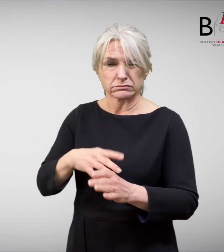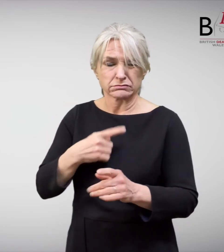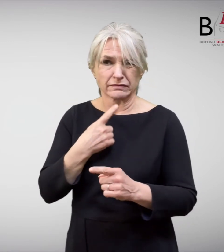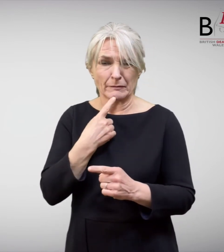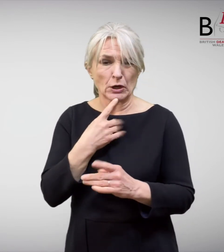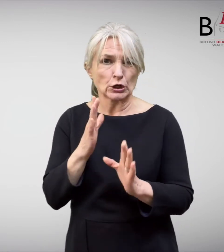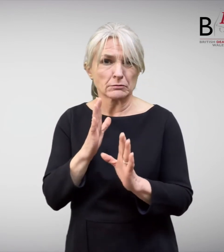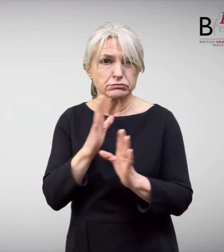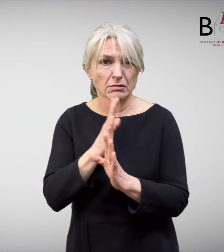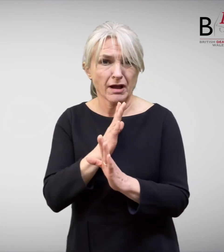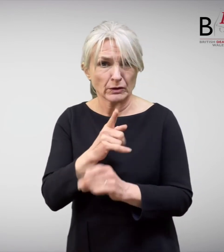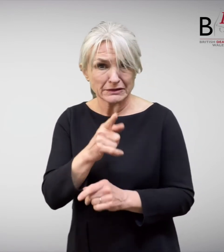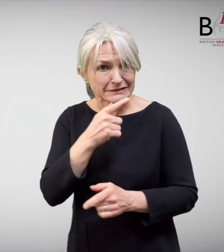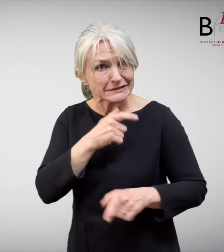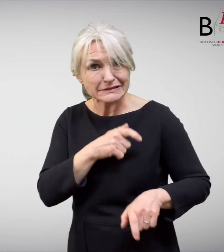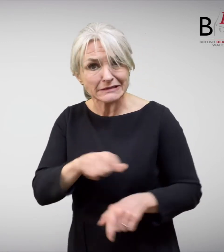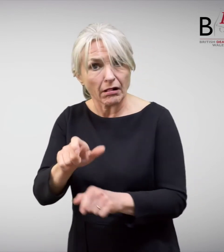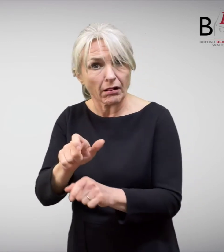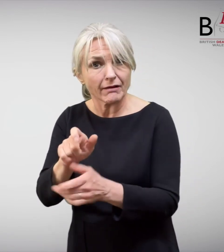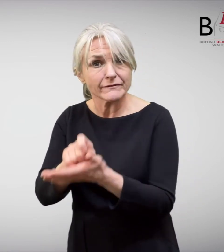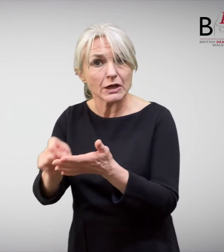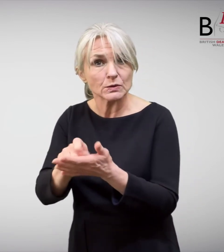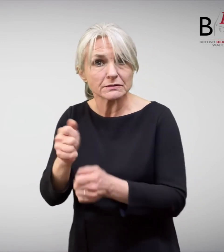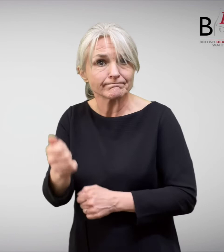you say ‘no’ to this.